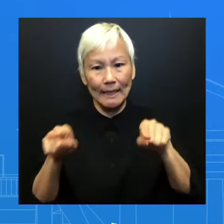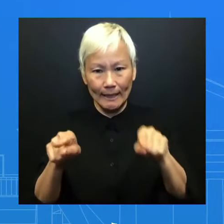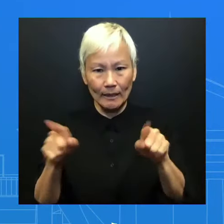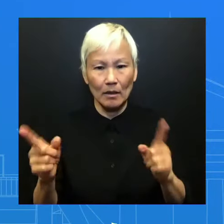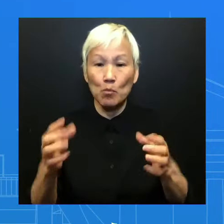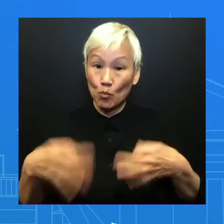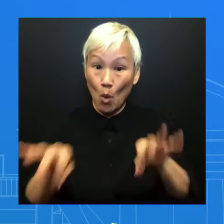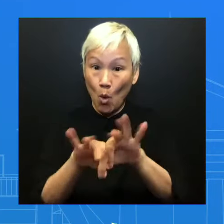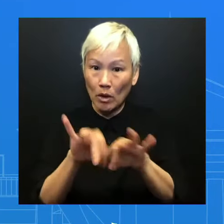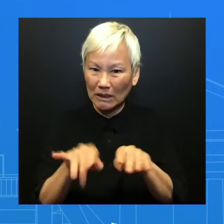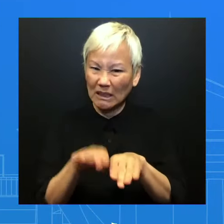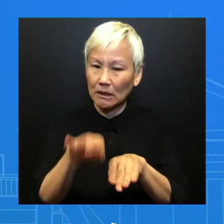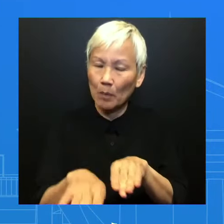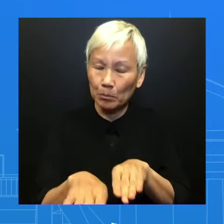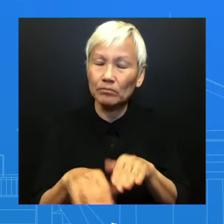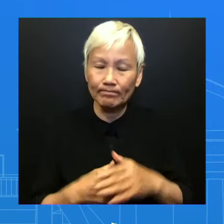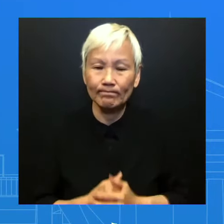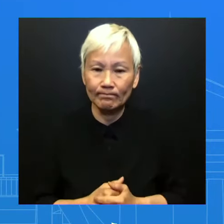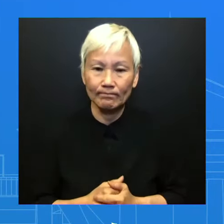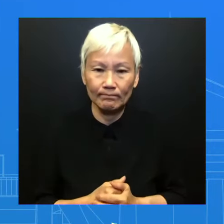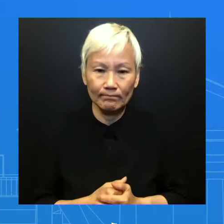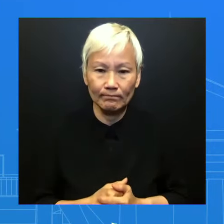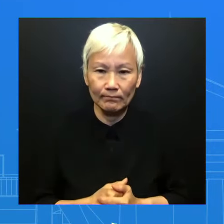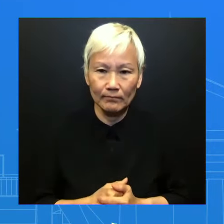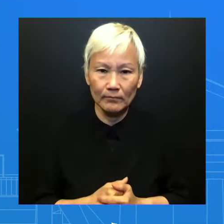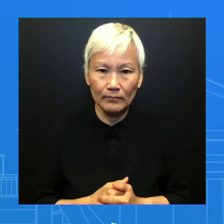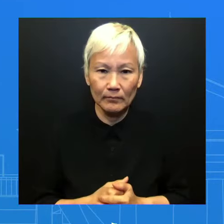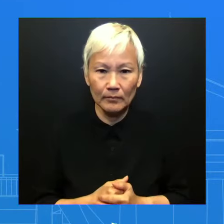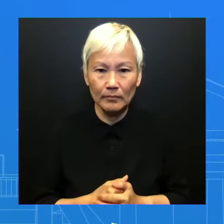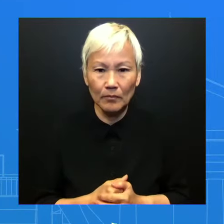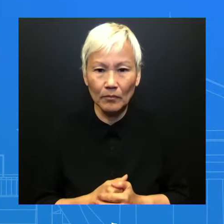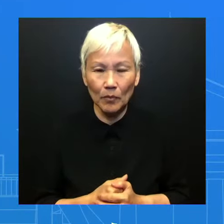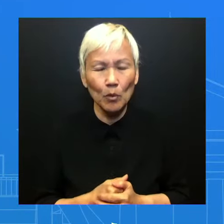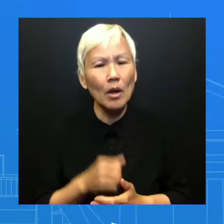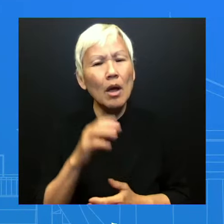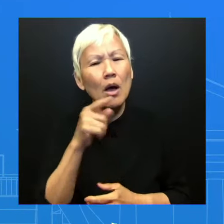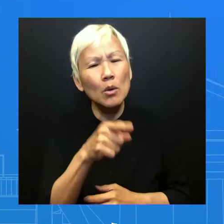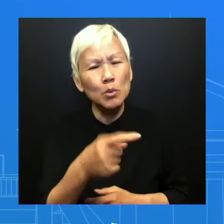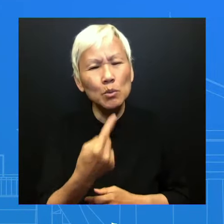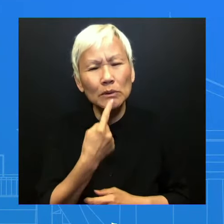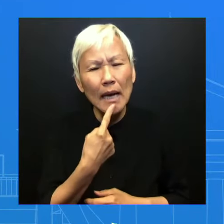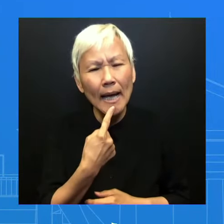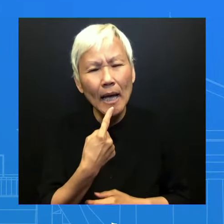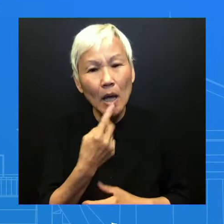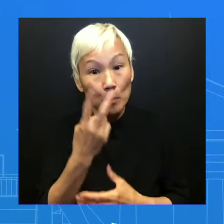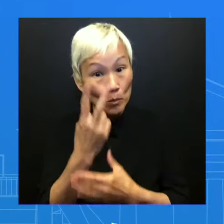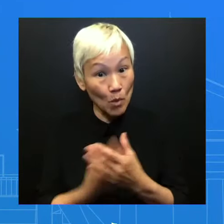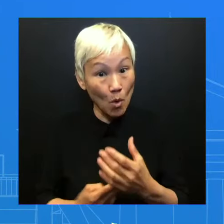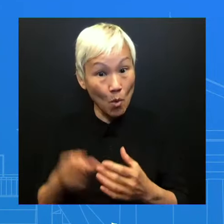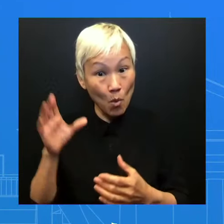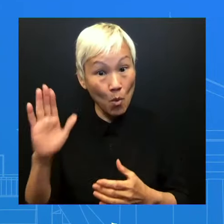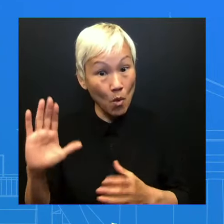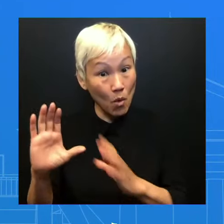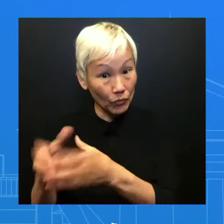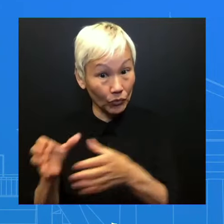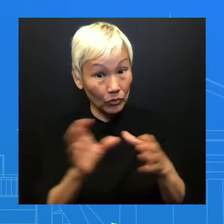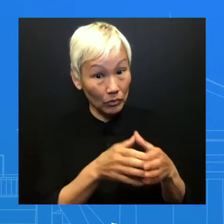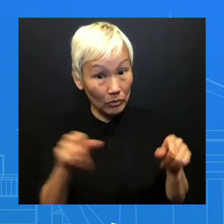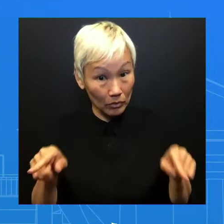The Press: And we have reporting showing that both sides are edging close to a deal with parties just $70 billion apart on discretionary spending. Do you have a --